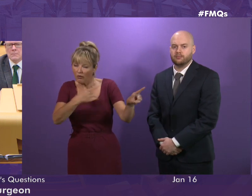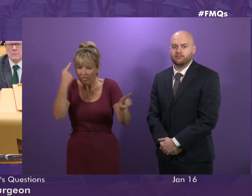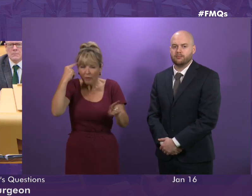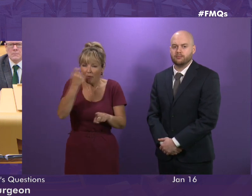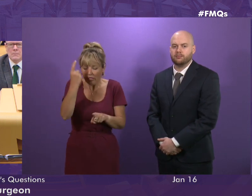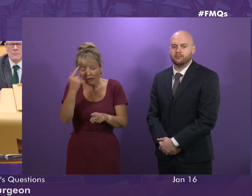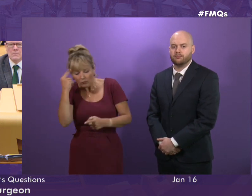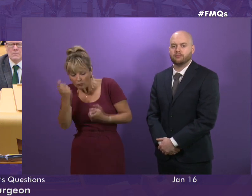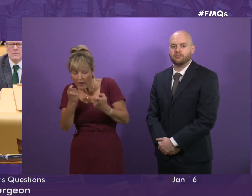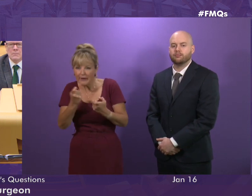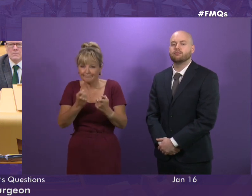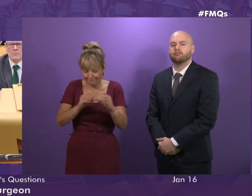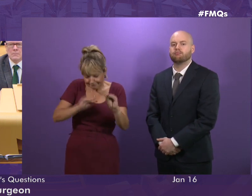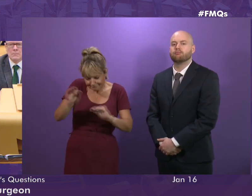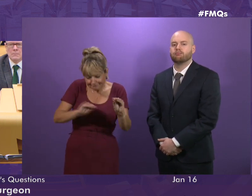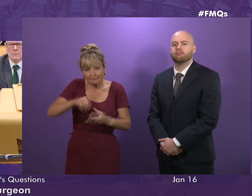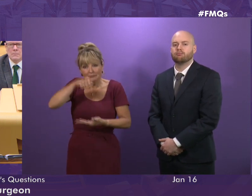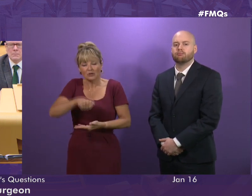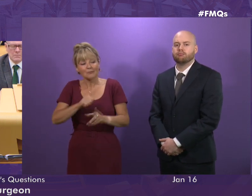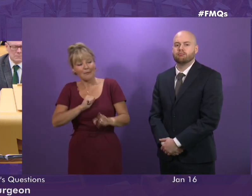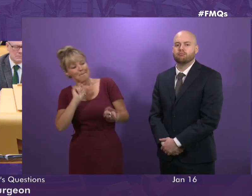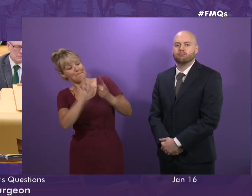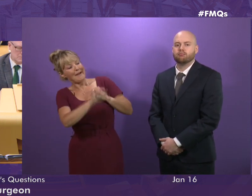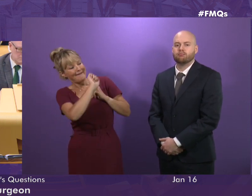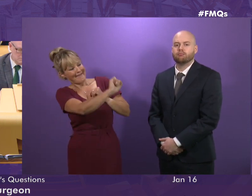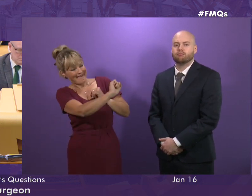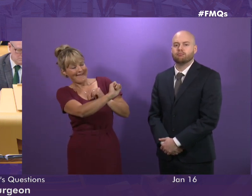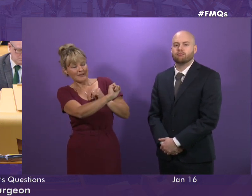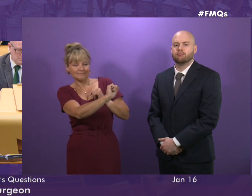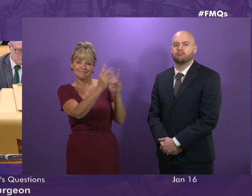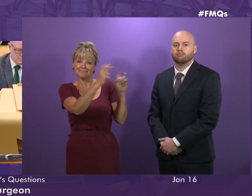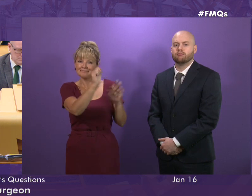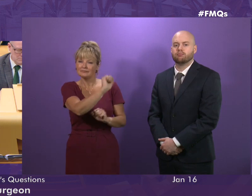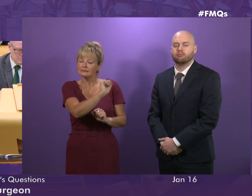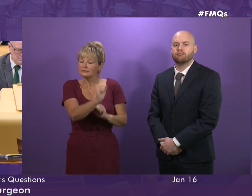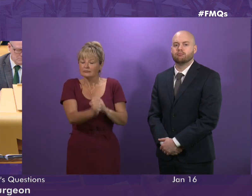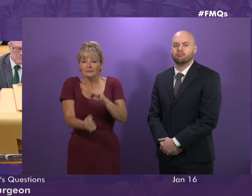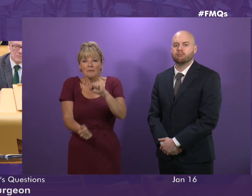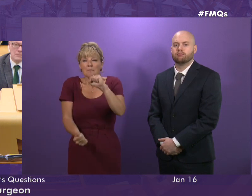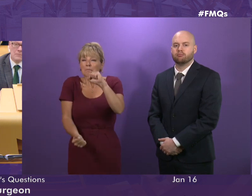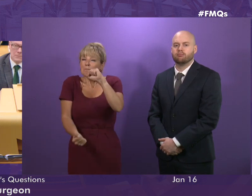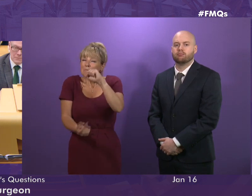However, in this area in particular, it is important that we focus on the source of the